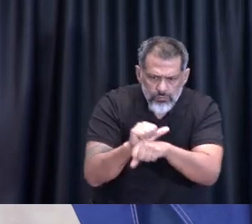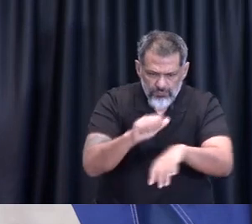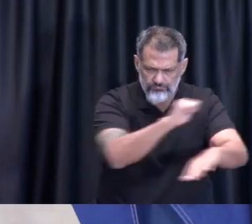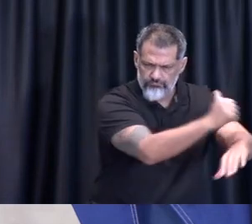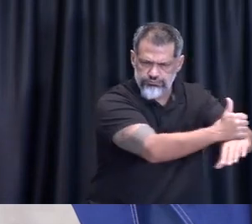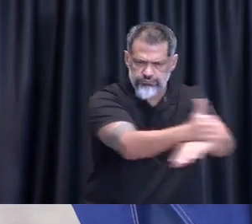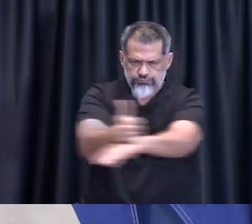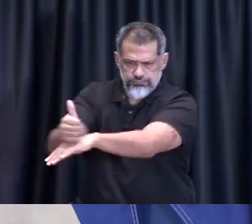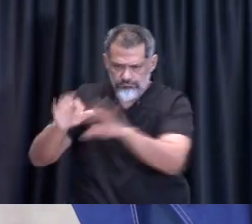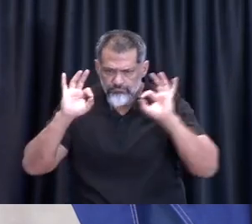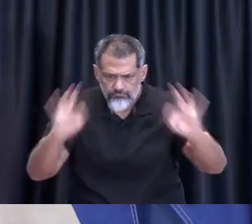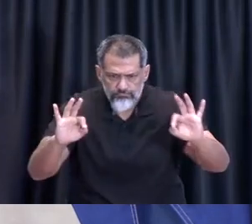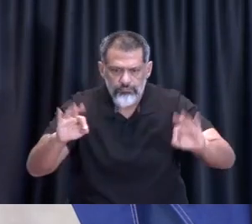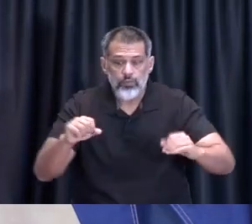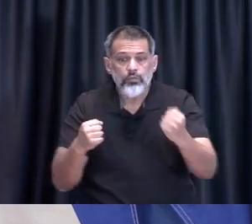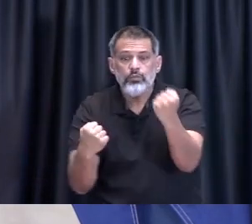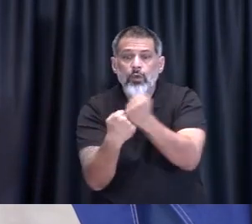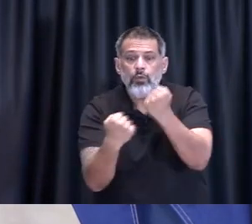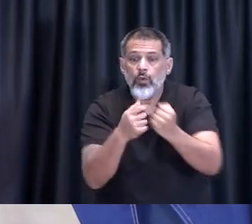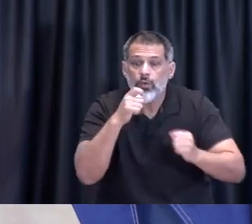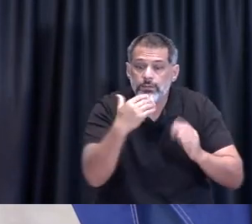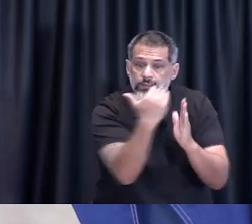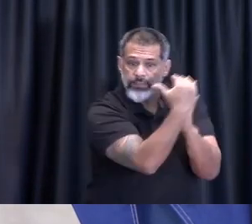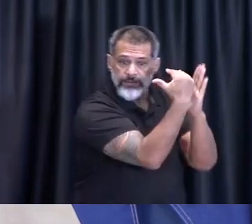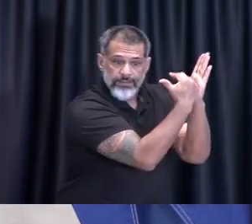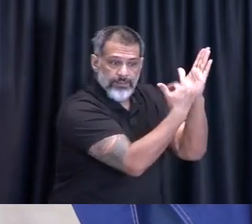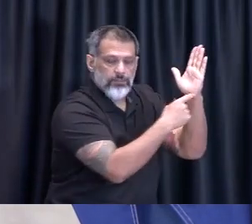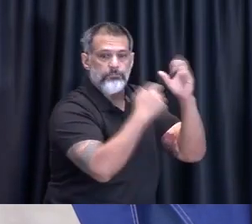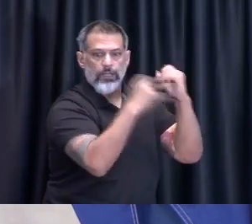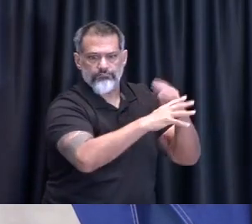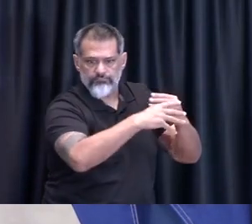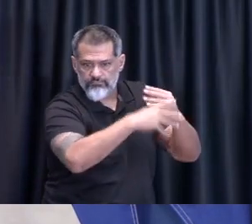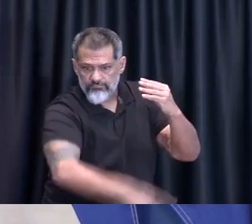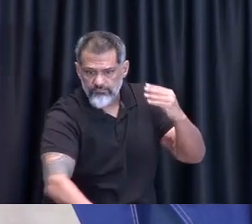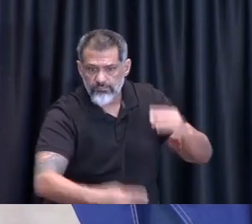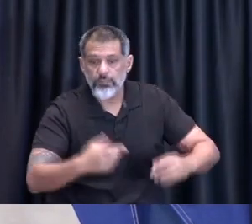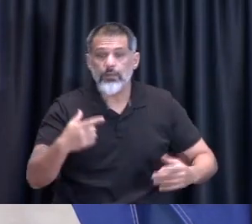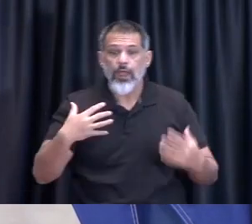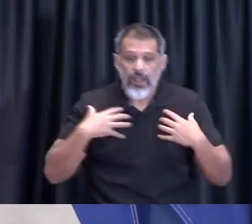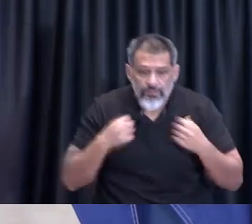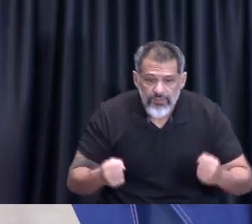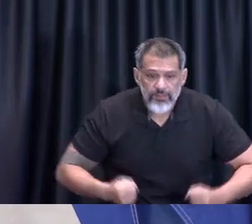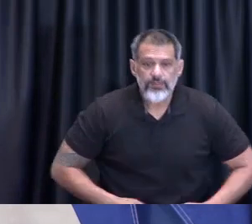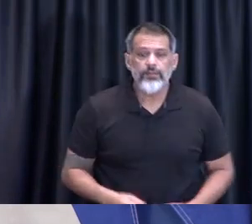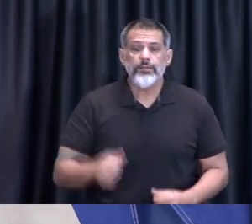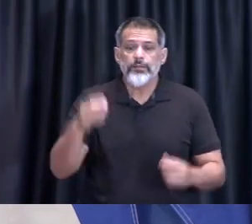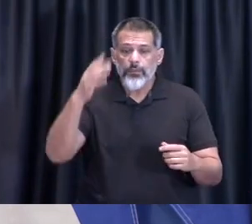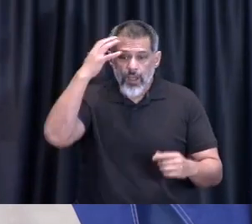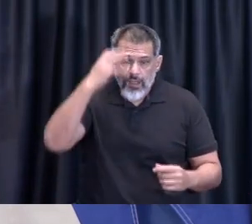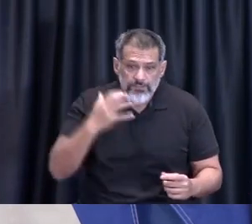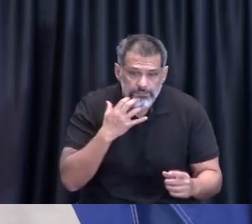Team Toronto is a big team. Toronto Public Health, Humber River Hospital, University Health Network, who, for example, moved the entire